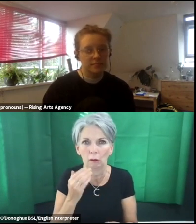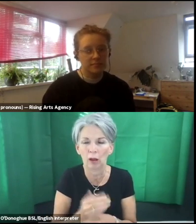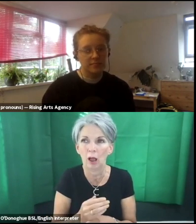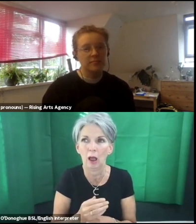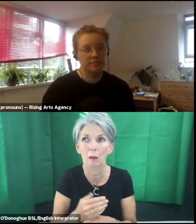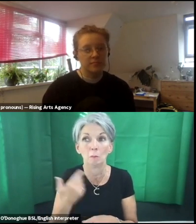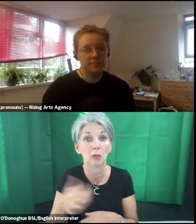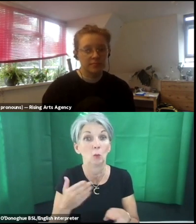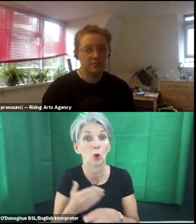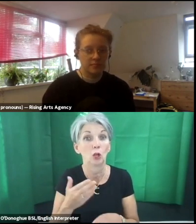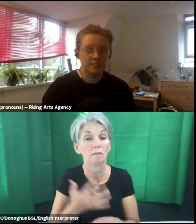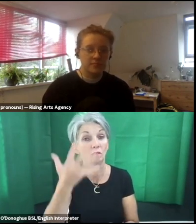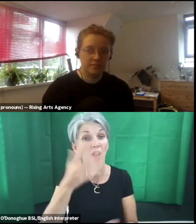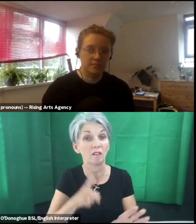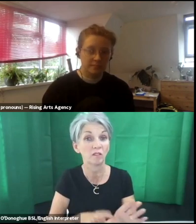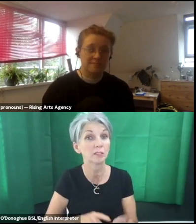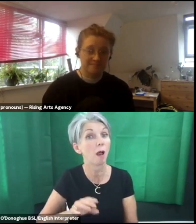years, which is a lot for these days.